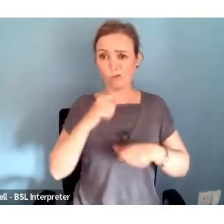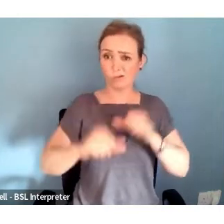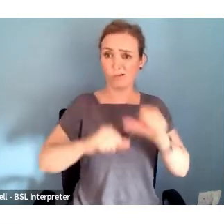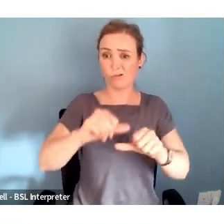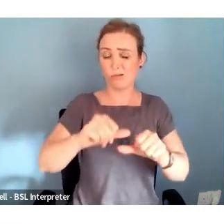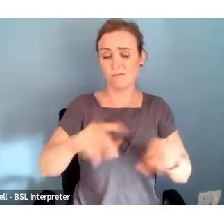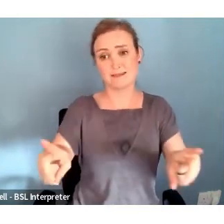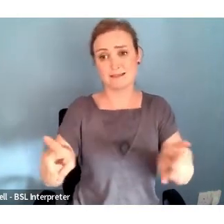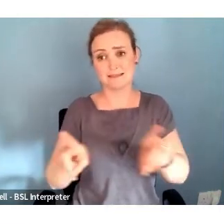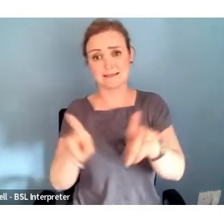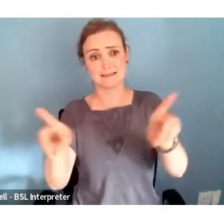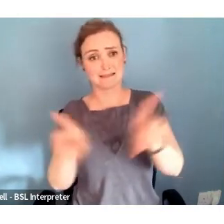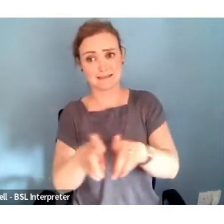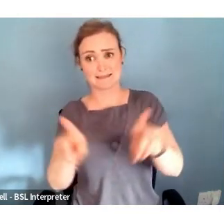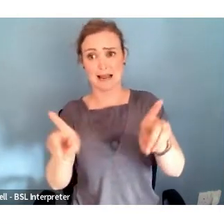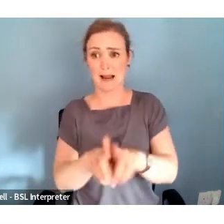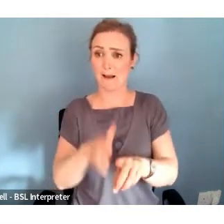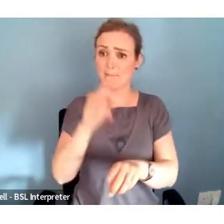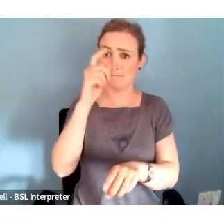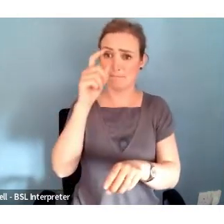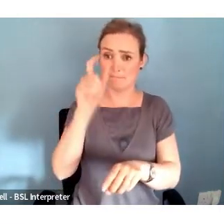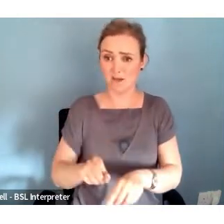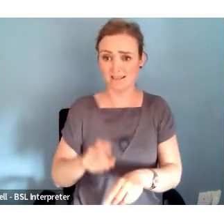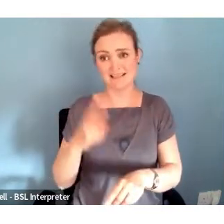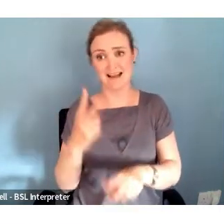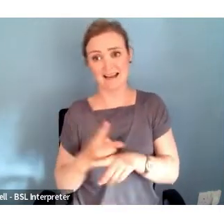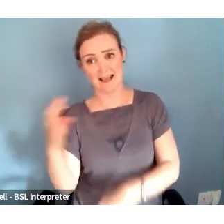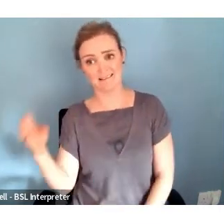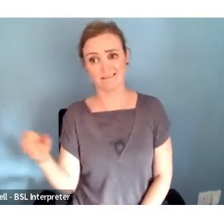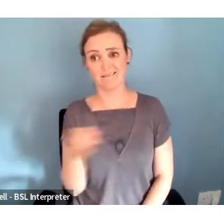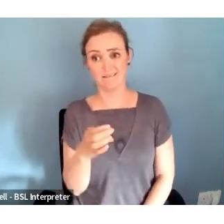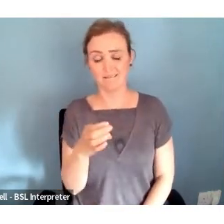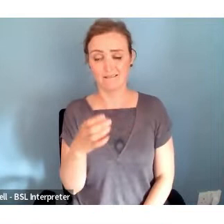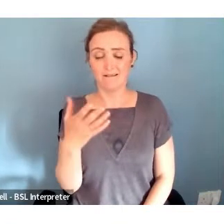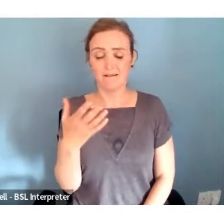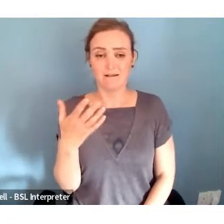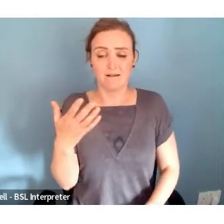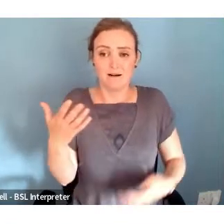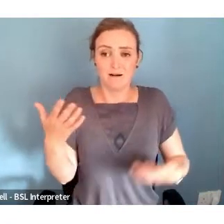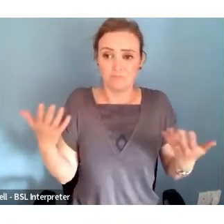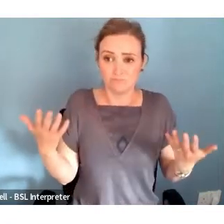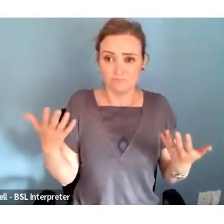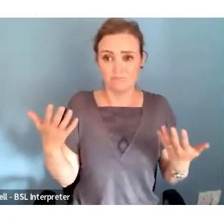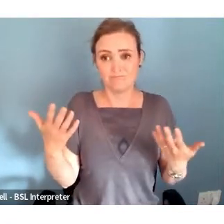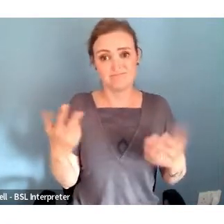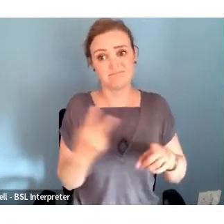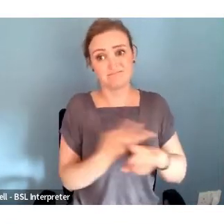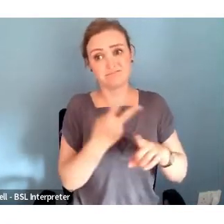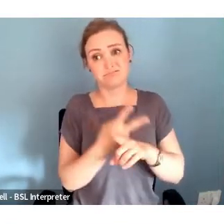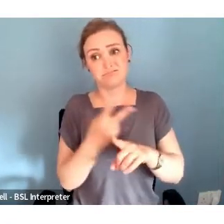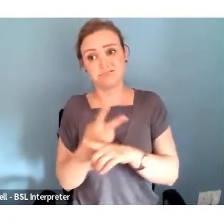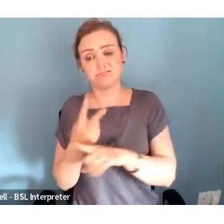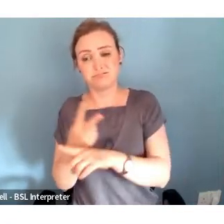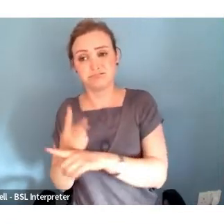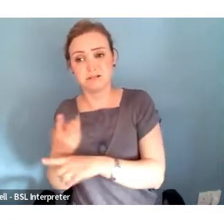s to anyone on the call to anyone called Fred. We don't necessarily want to replicate everybody we have. We might want new